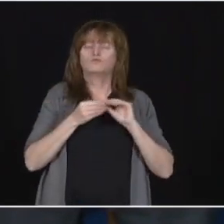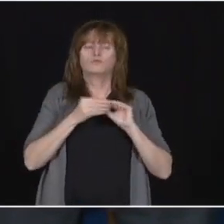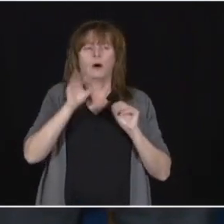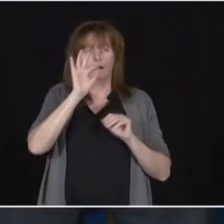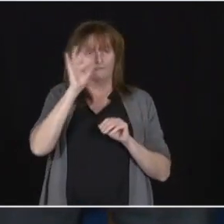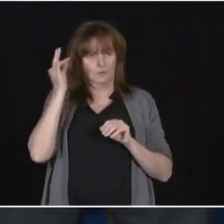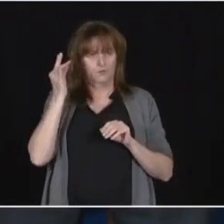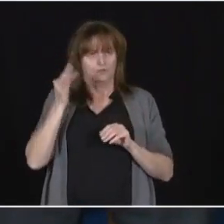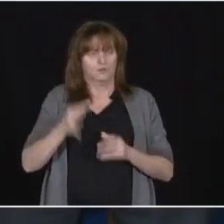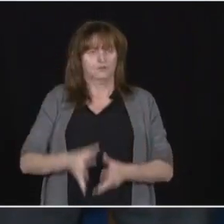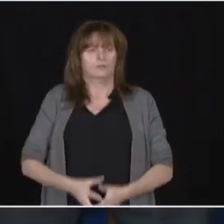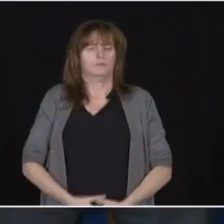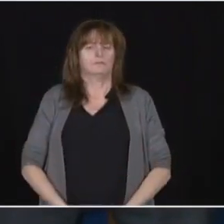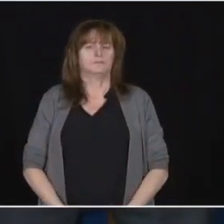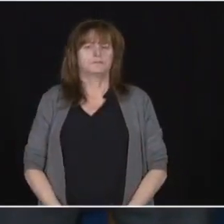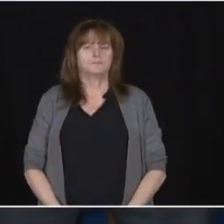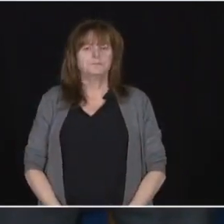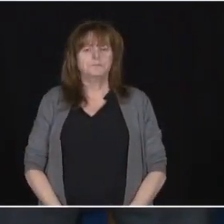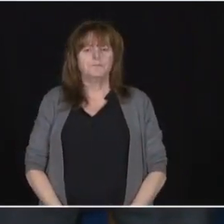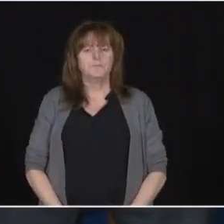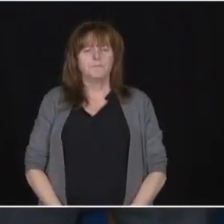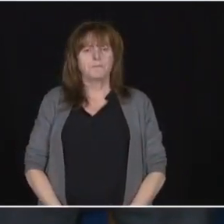(Speaks French)